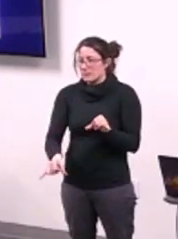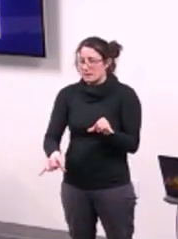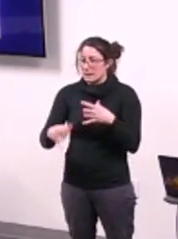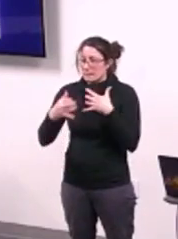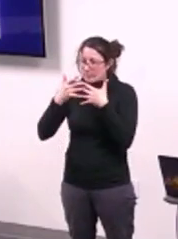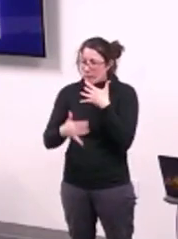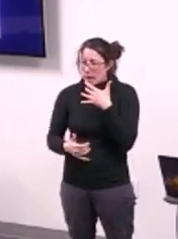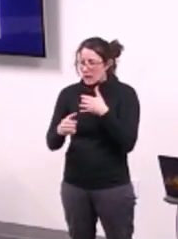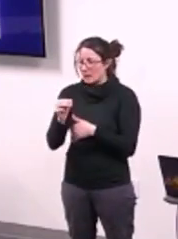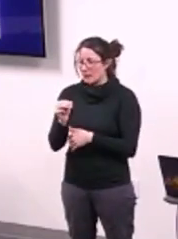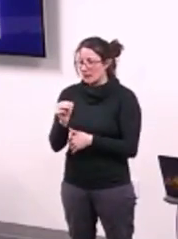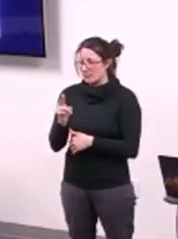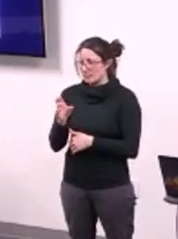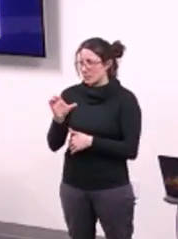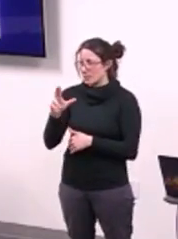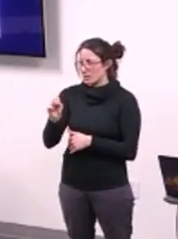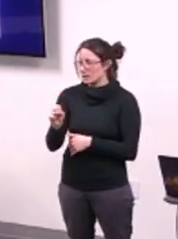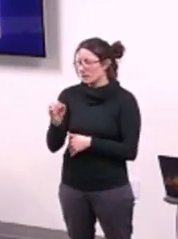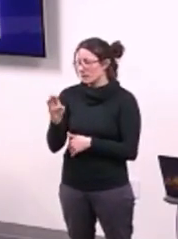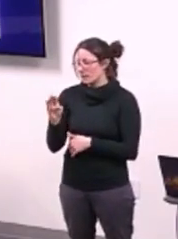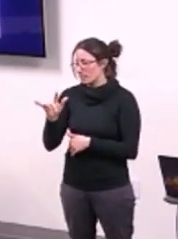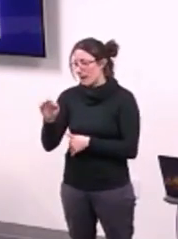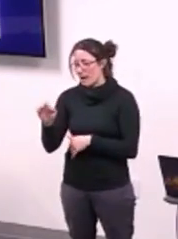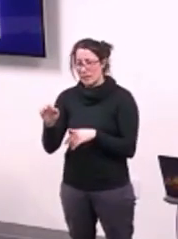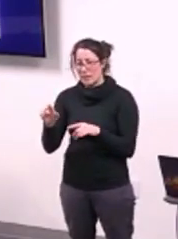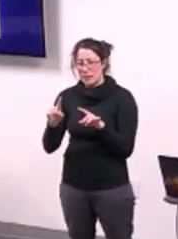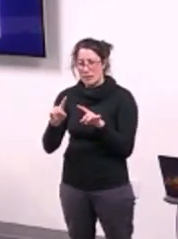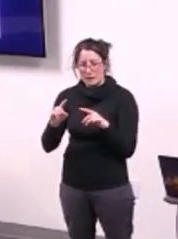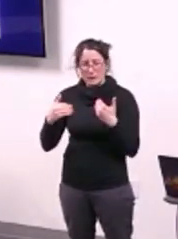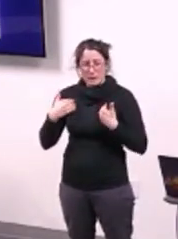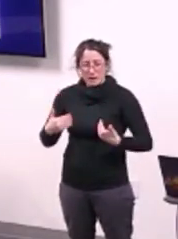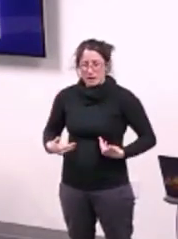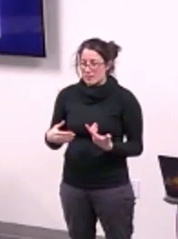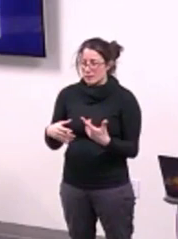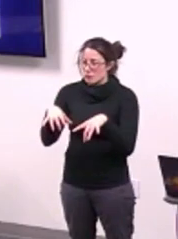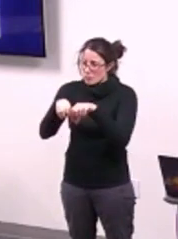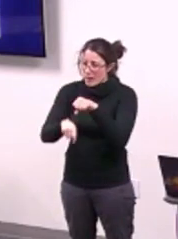and everything else that you can image. There was rape happening, there was violence and murder.